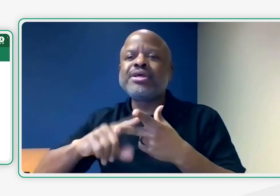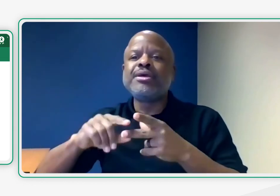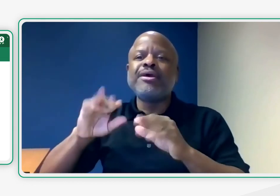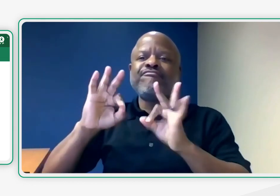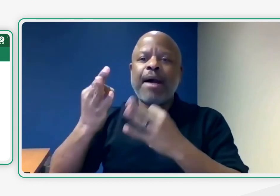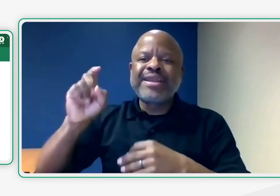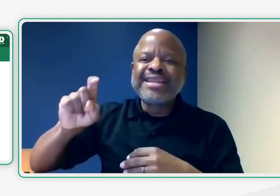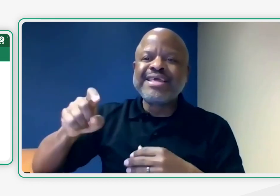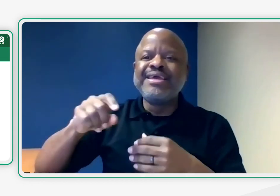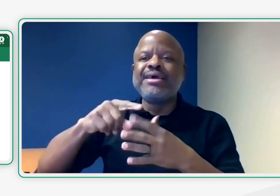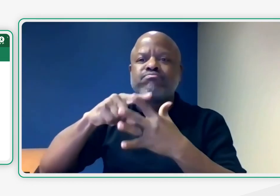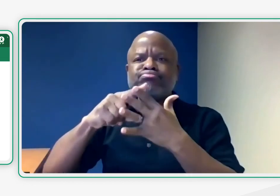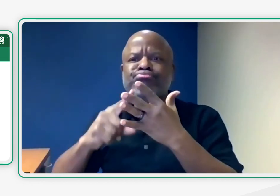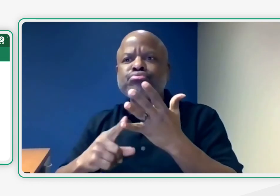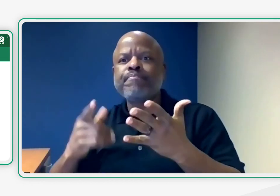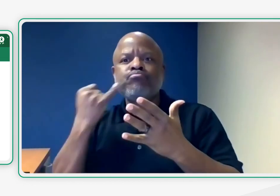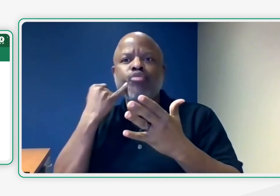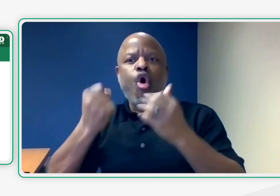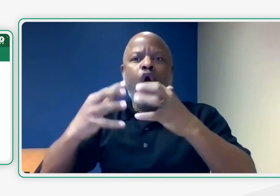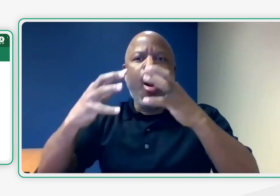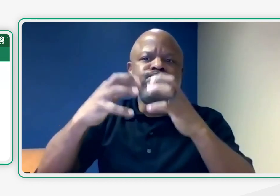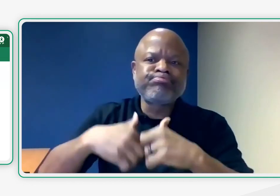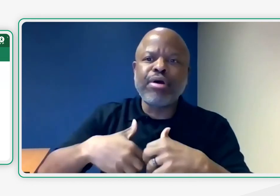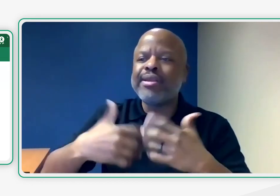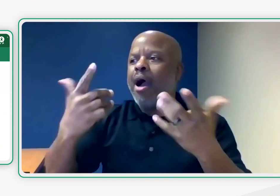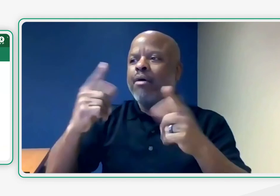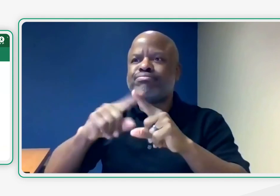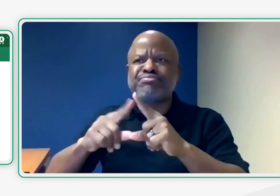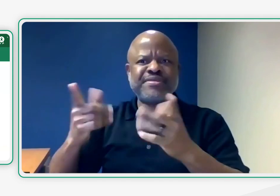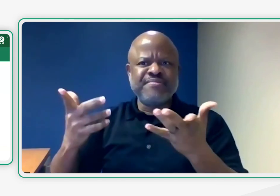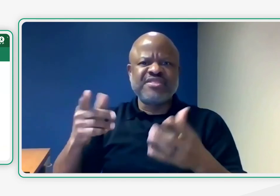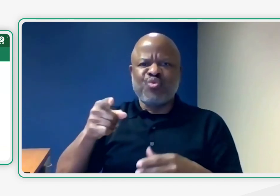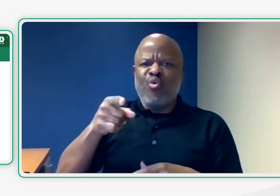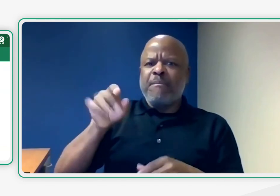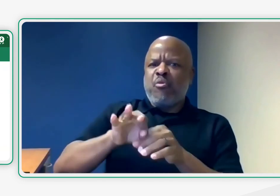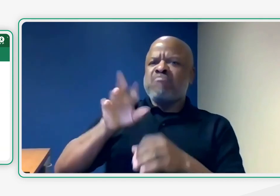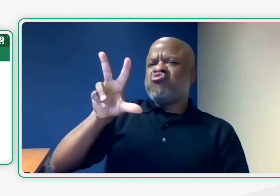have enough money for your savings and emergency funds that you may need for a variety of reasons.